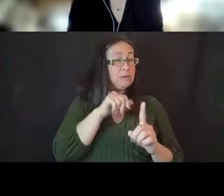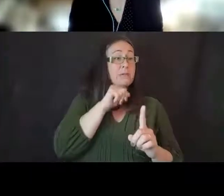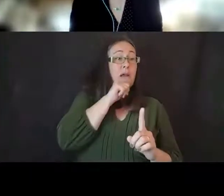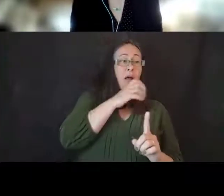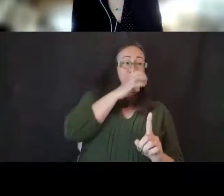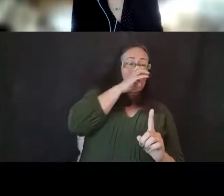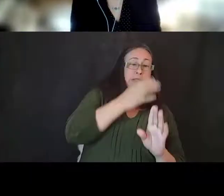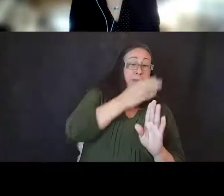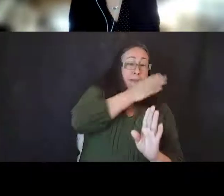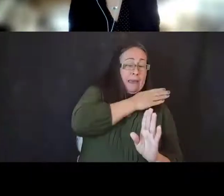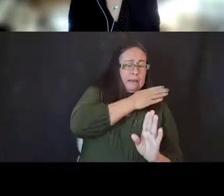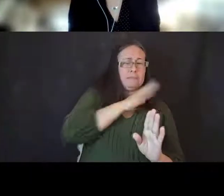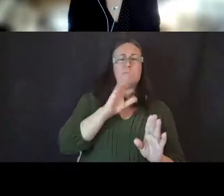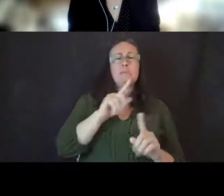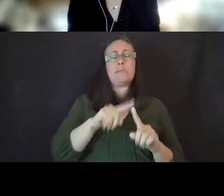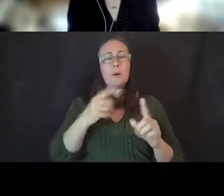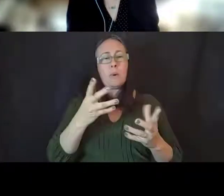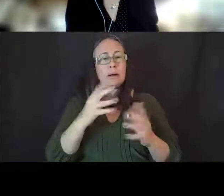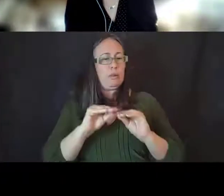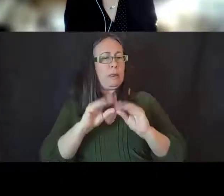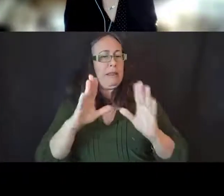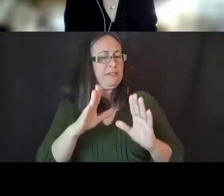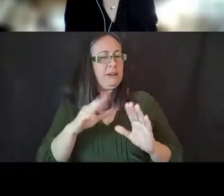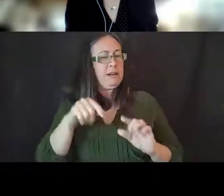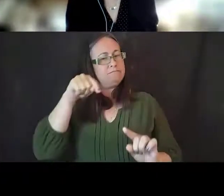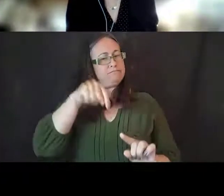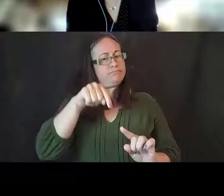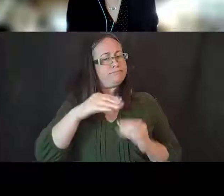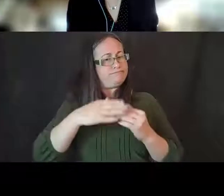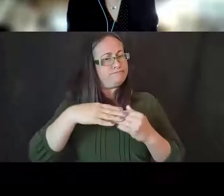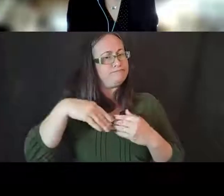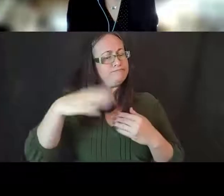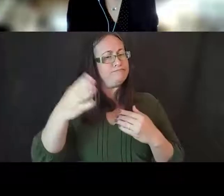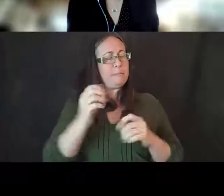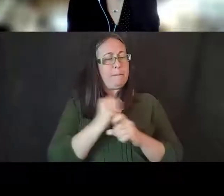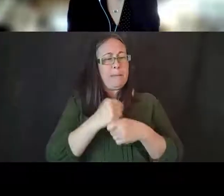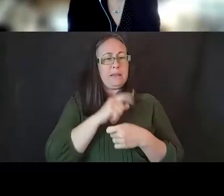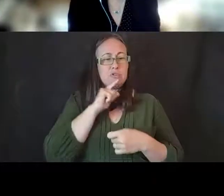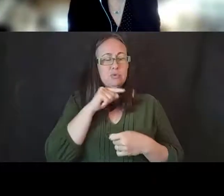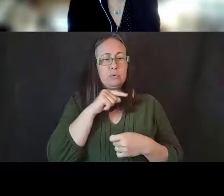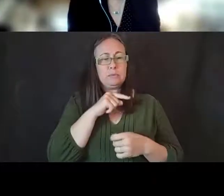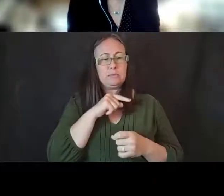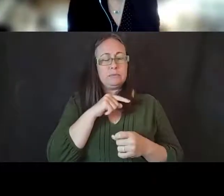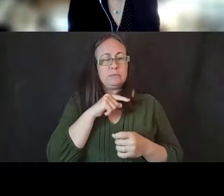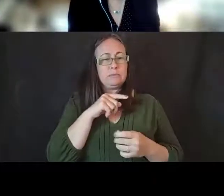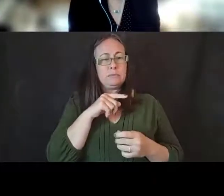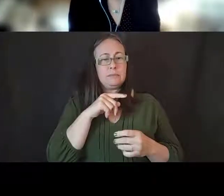but we wanted to clarify this need and make sure that we do get applications